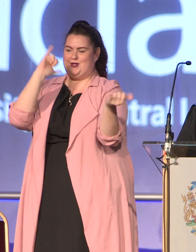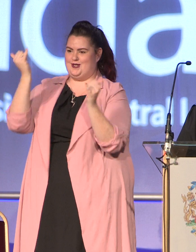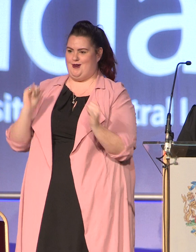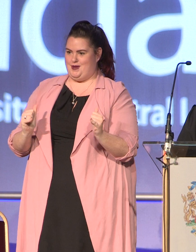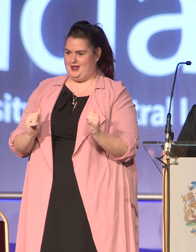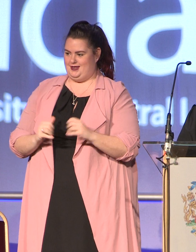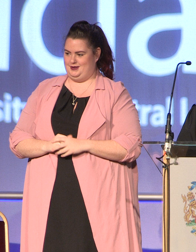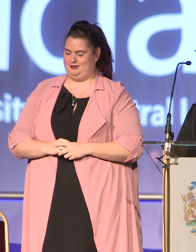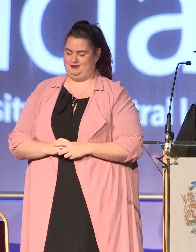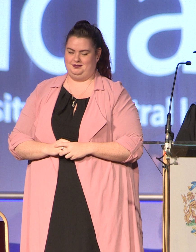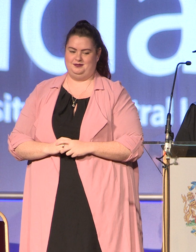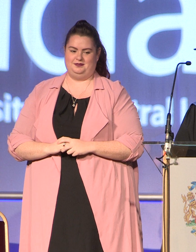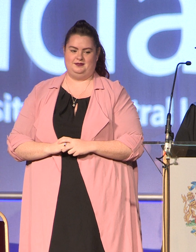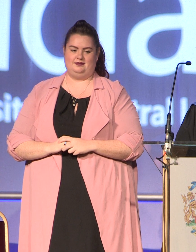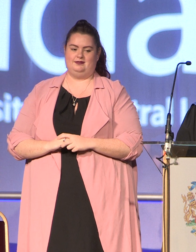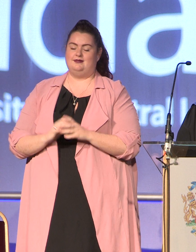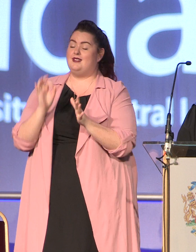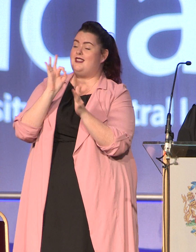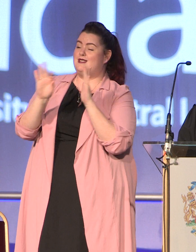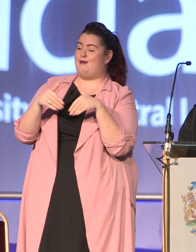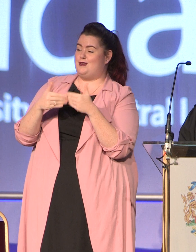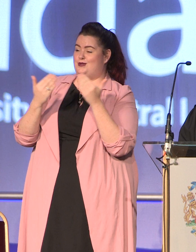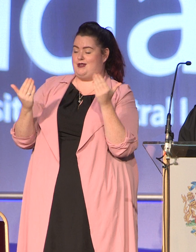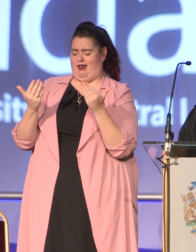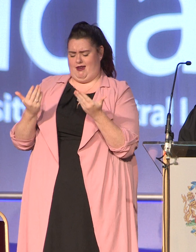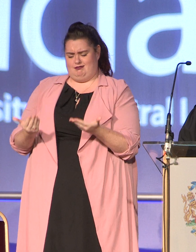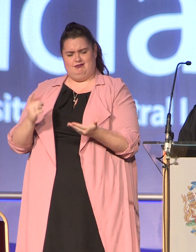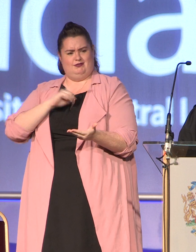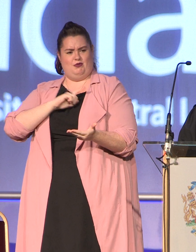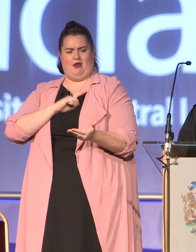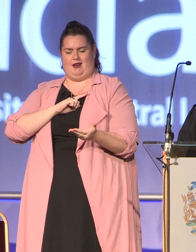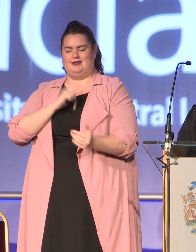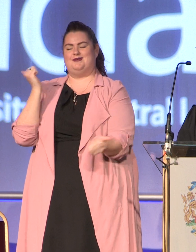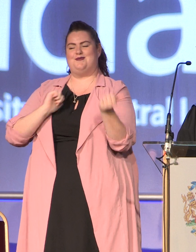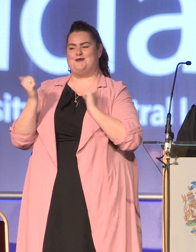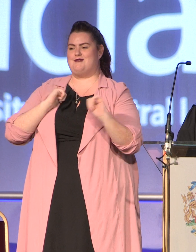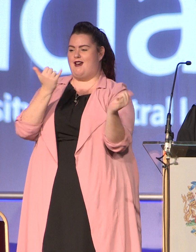and on this special day we are here to proudly celebrate the achievements of